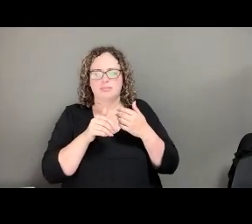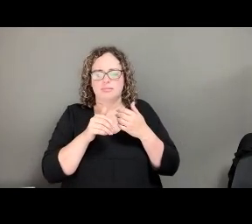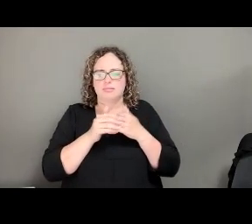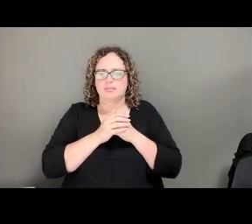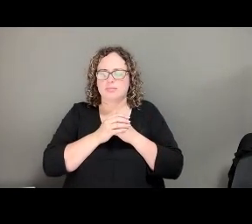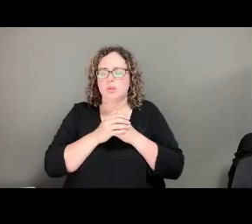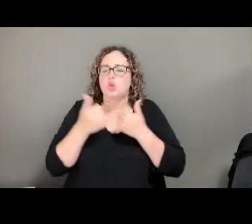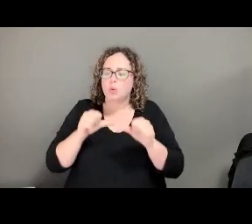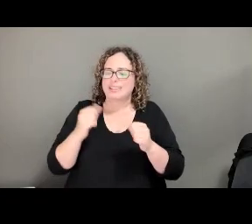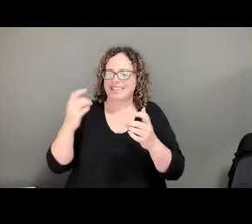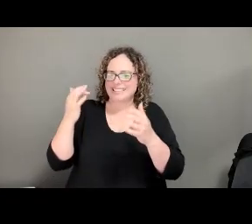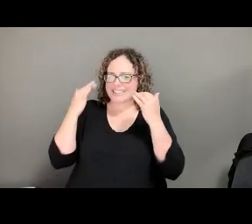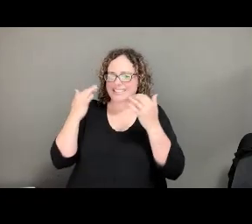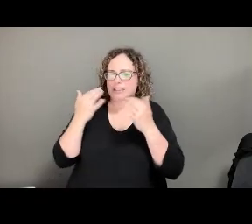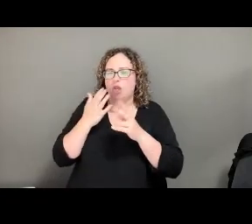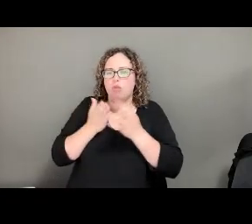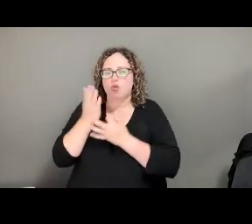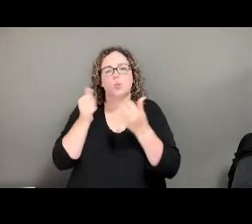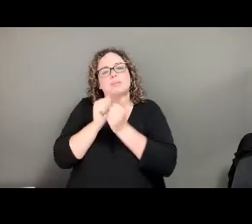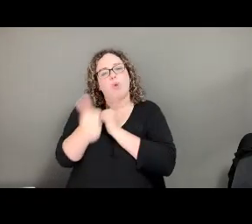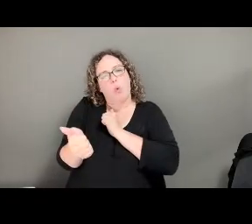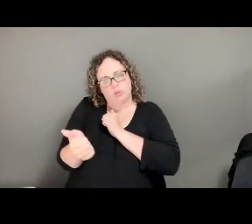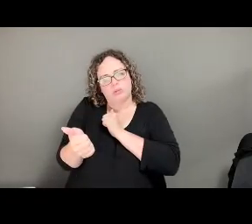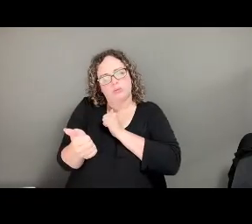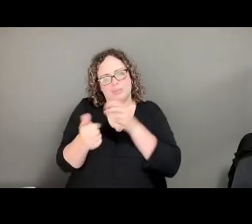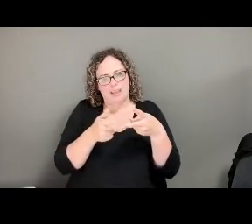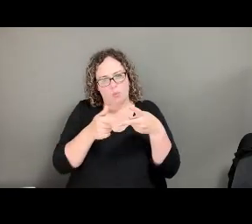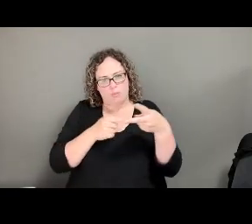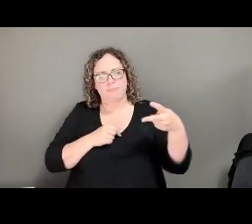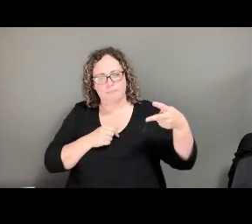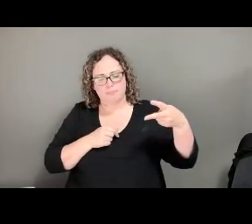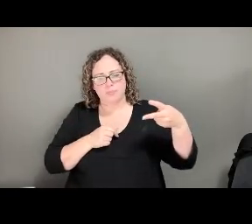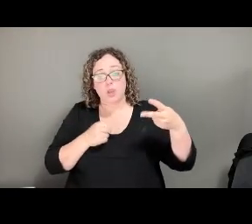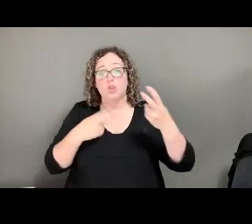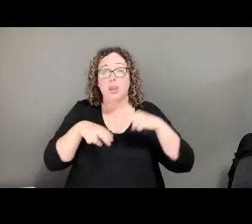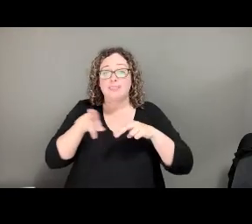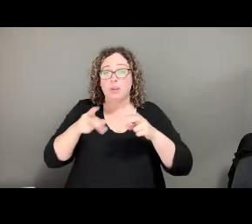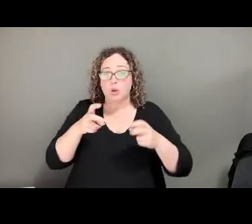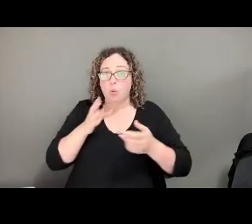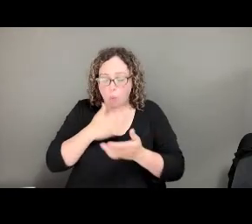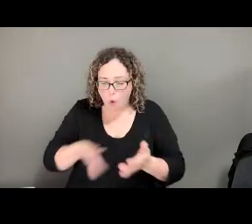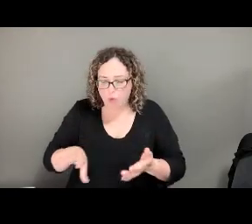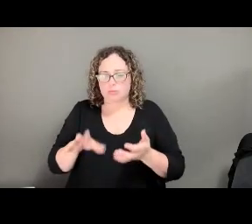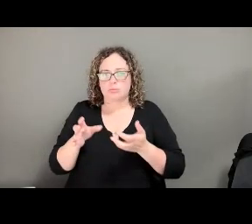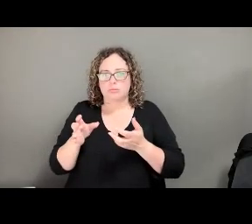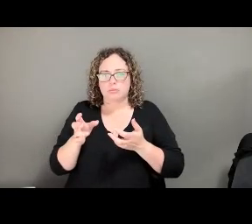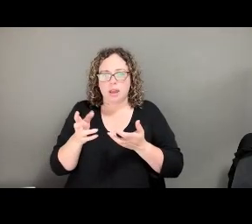So you can actually go if you realize that you really like your visually speaking, and find all of the hobbies that,